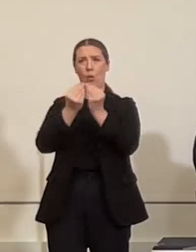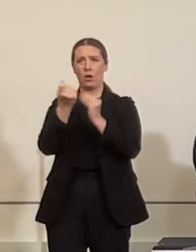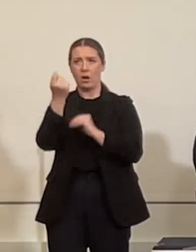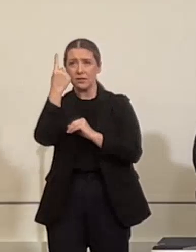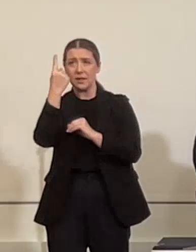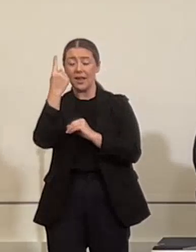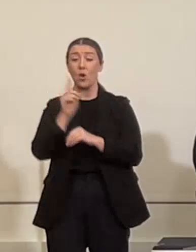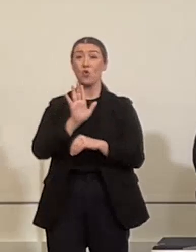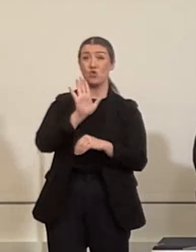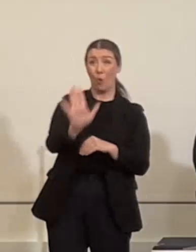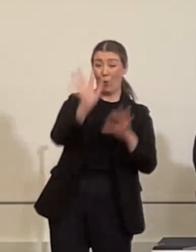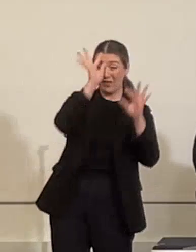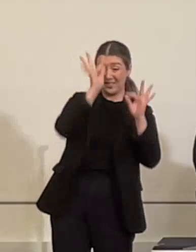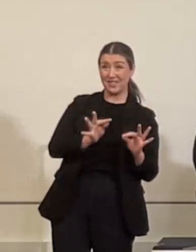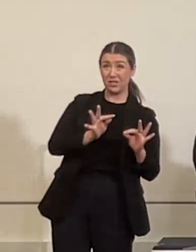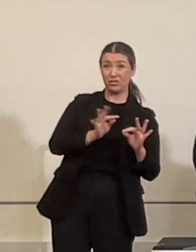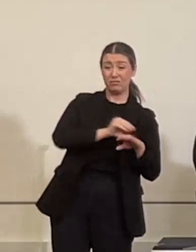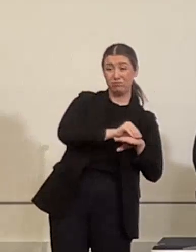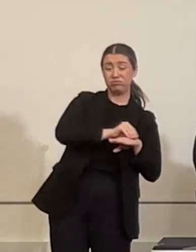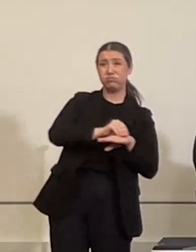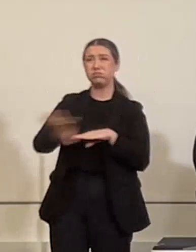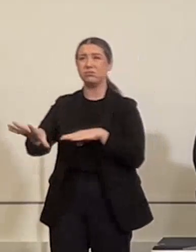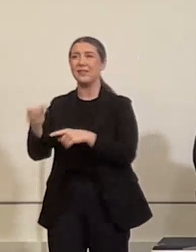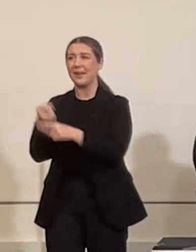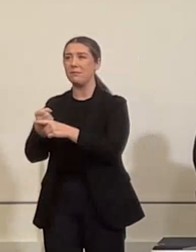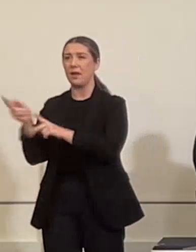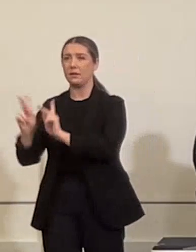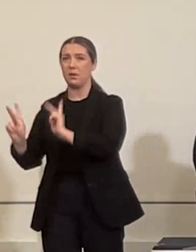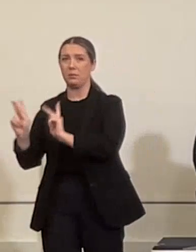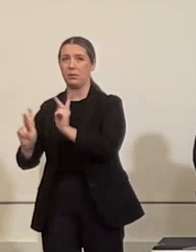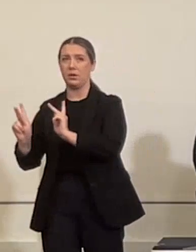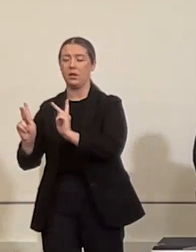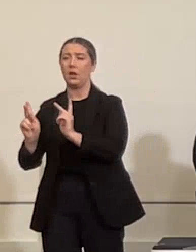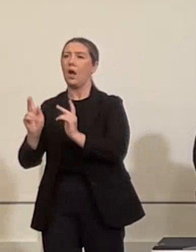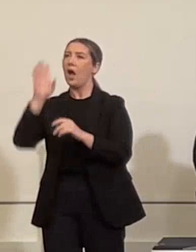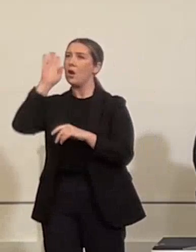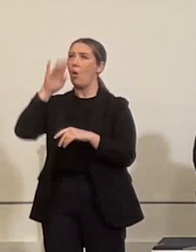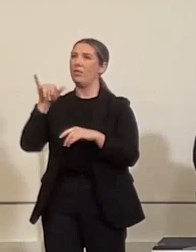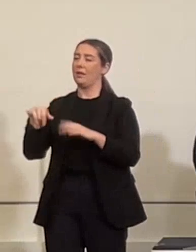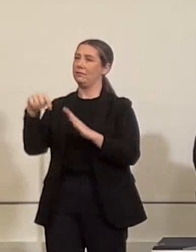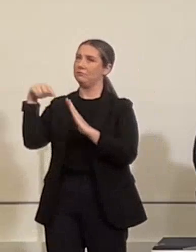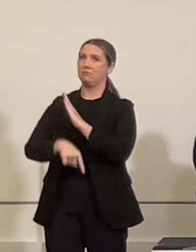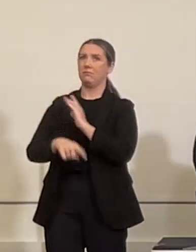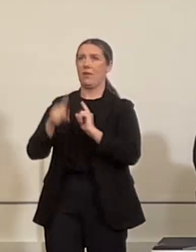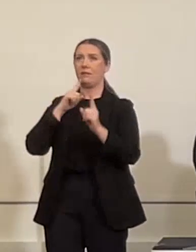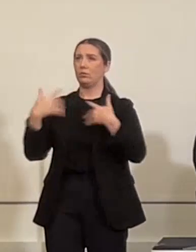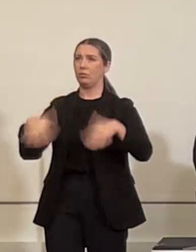understand the impact of their decisions how it has on people and and that there's a lot to unpack there because you have